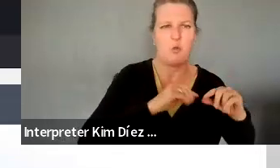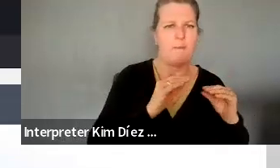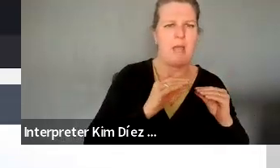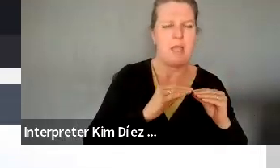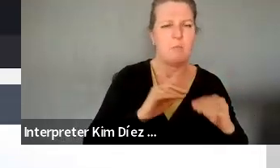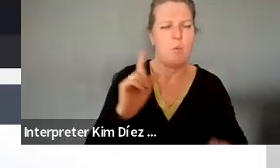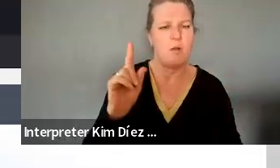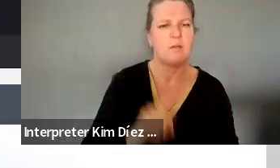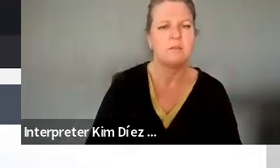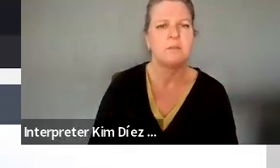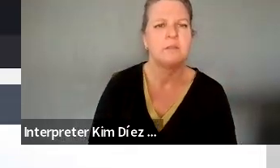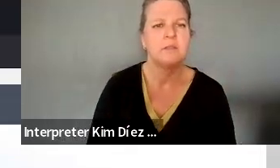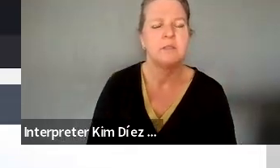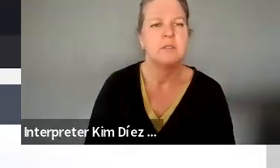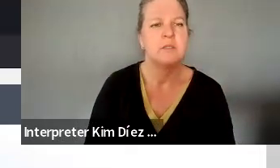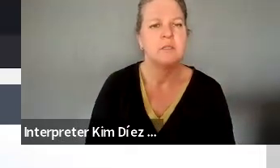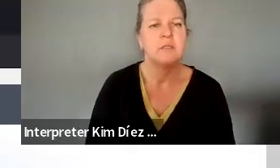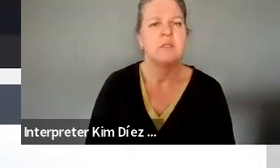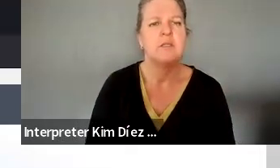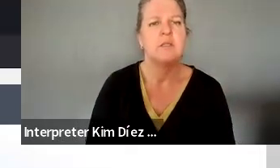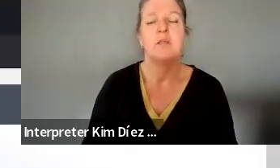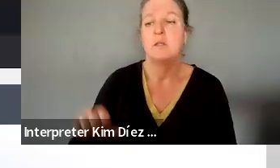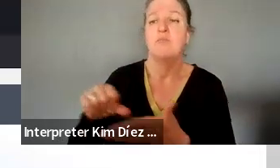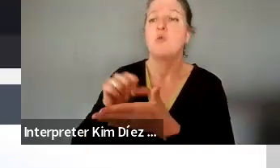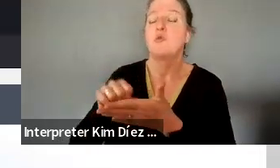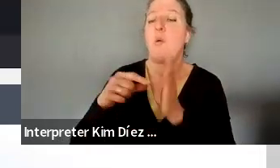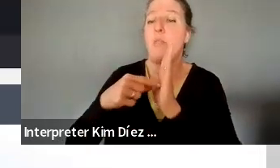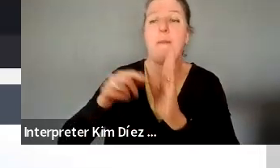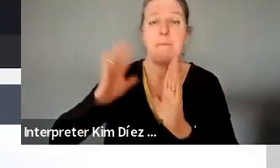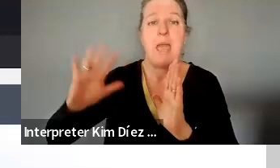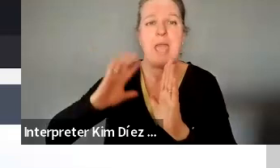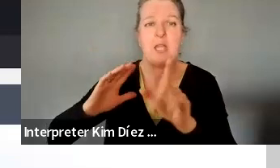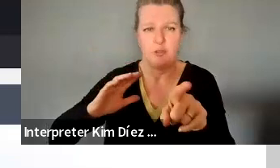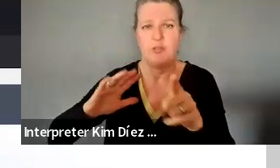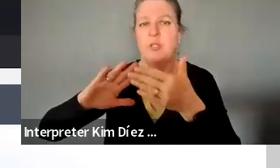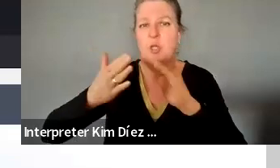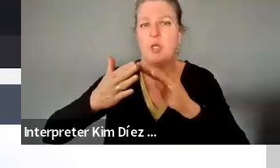So the page that I showed you earlier, the Community College Consortium for OER page,